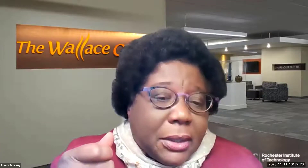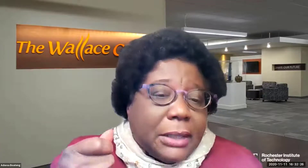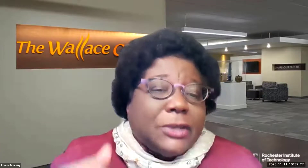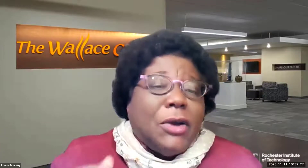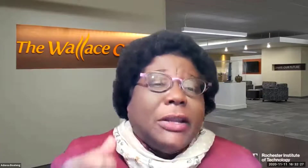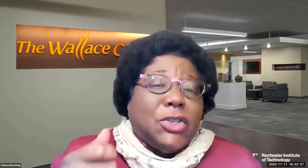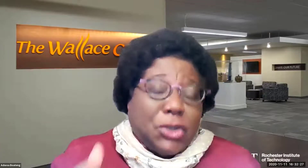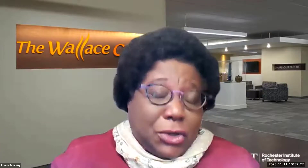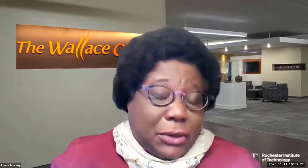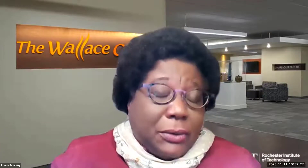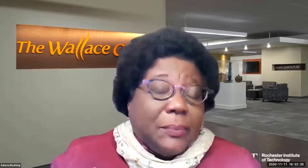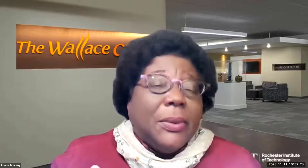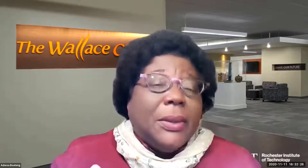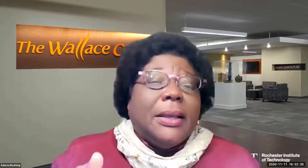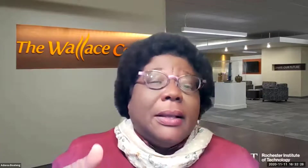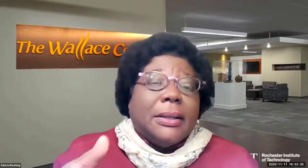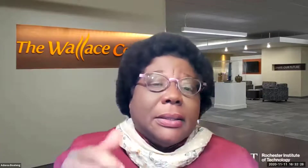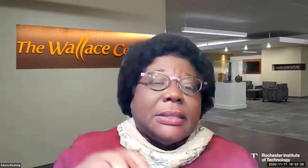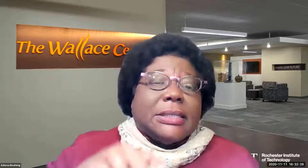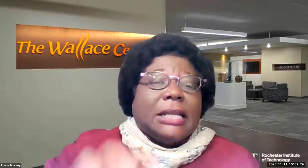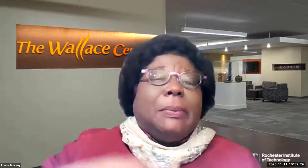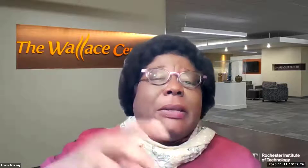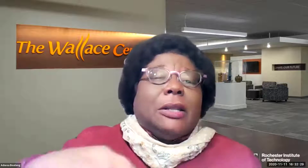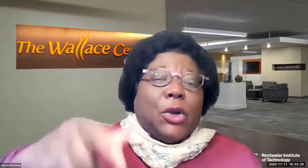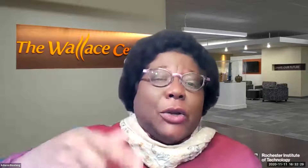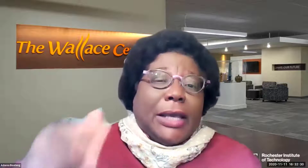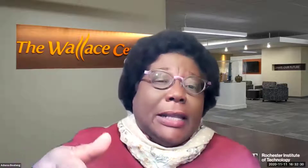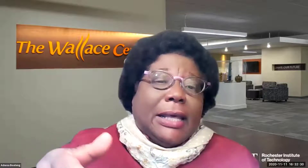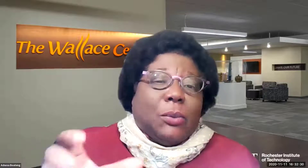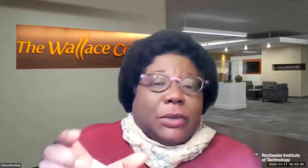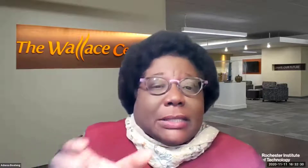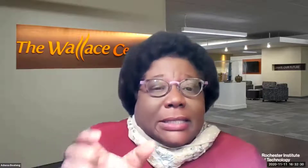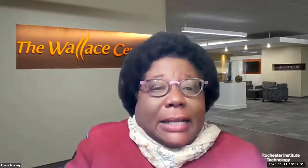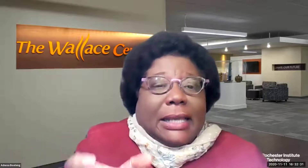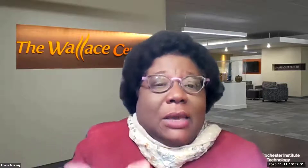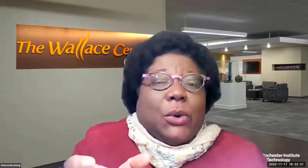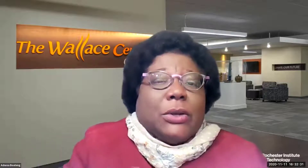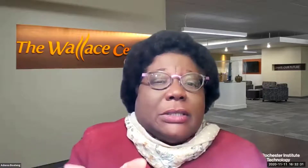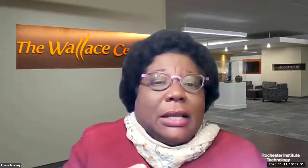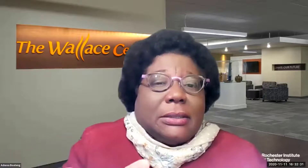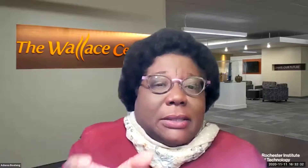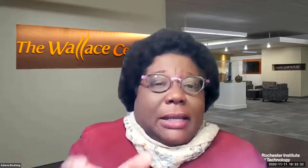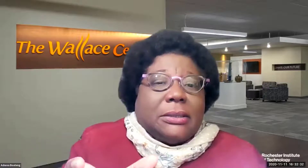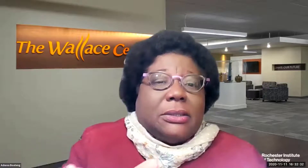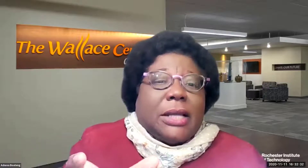Adwoa Boateng: Electronic journal set up an alert in it with a set keywords that that that you're working on a will send your email